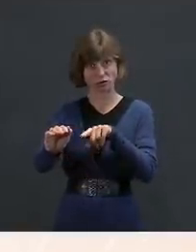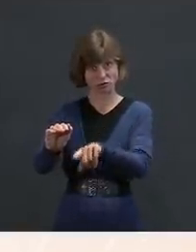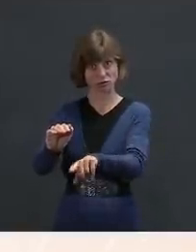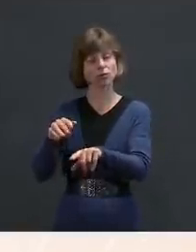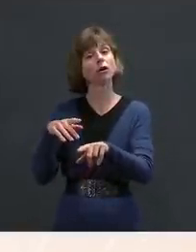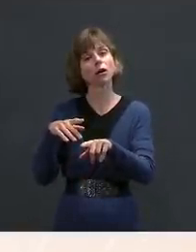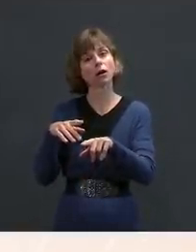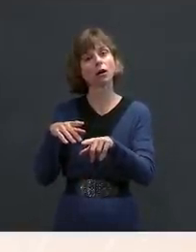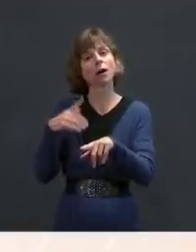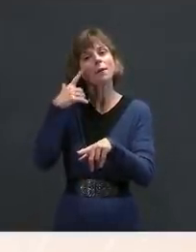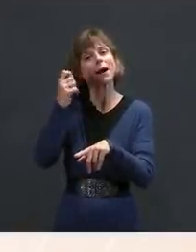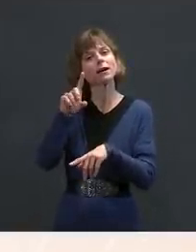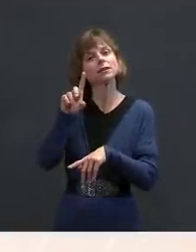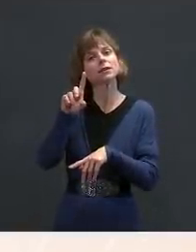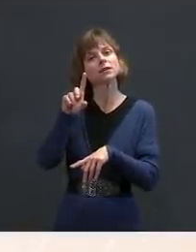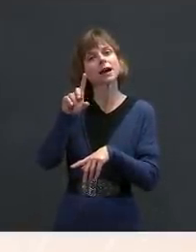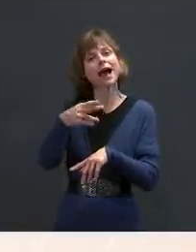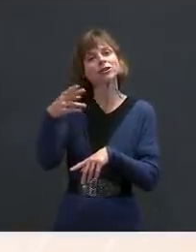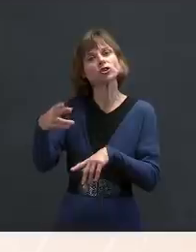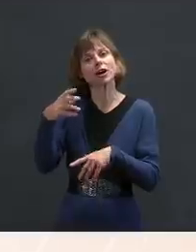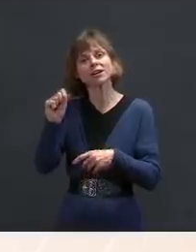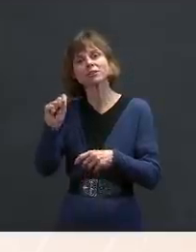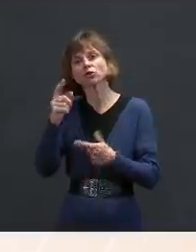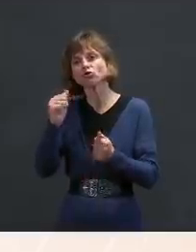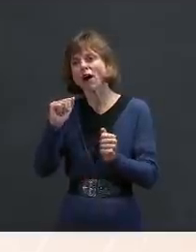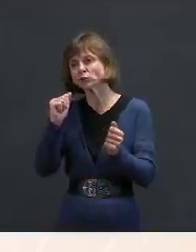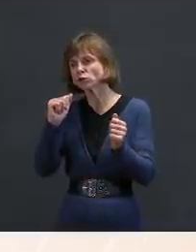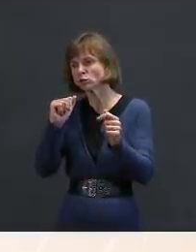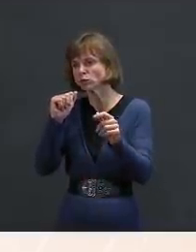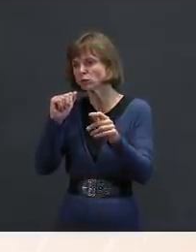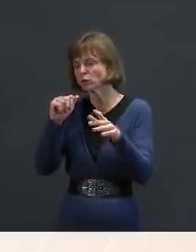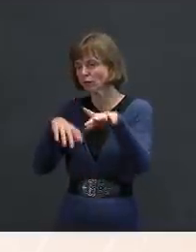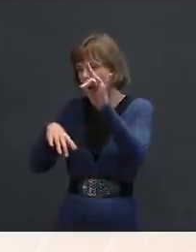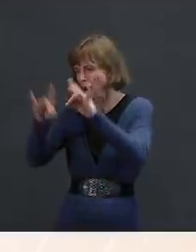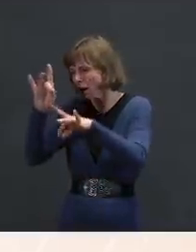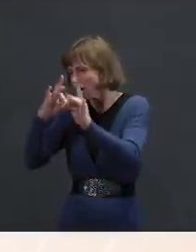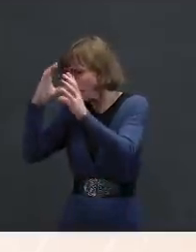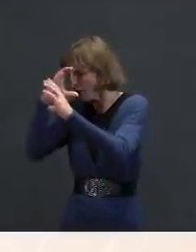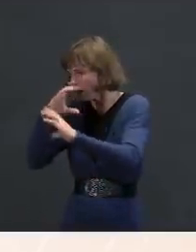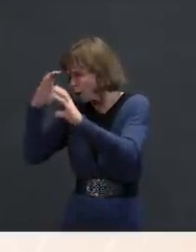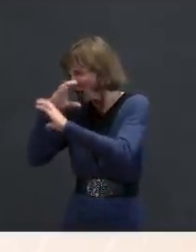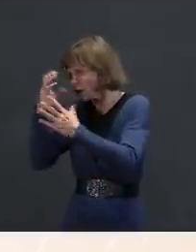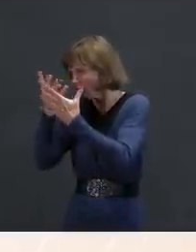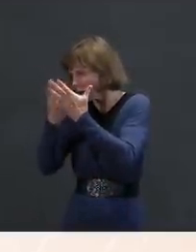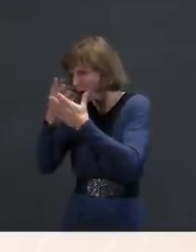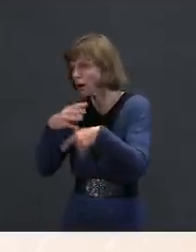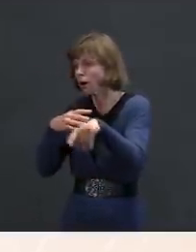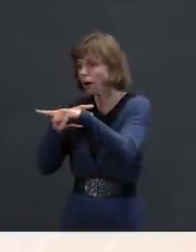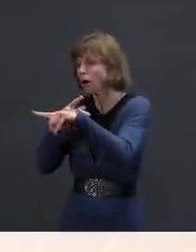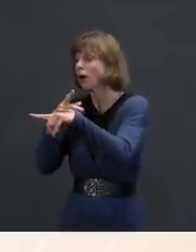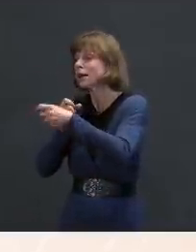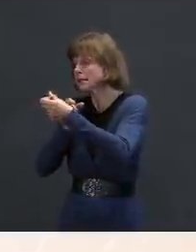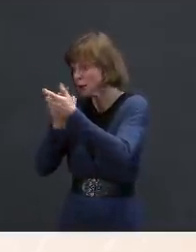is identifying and vetting sponsors in -- whose trust the child can be placed